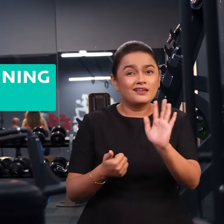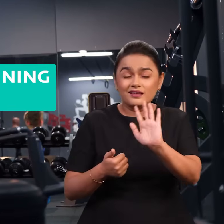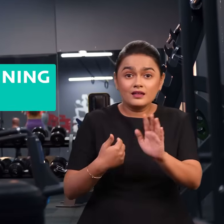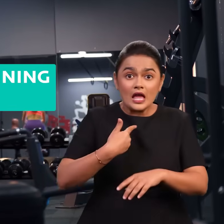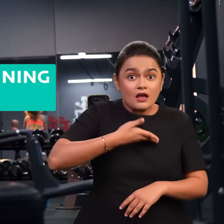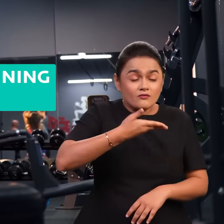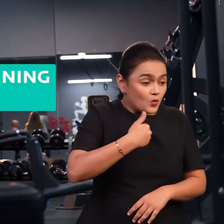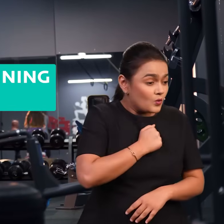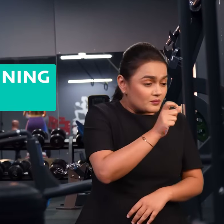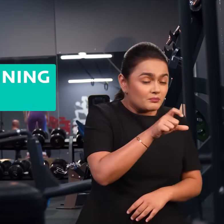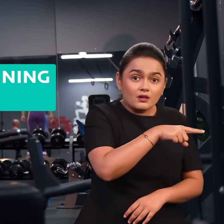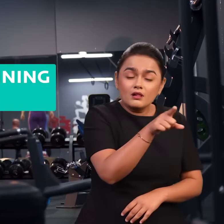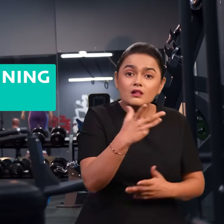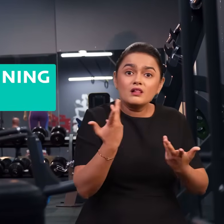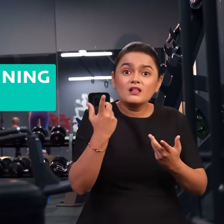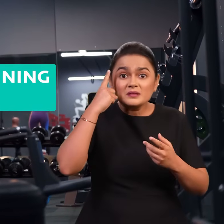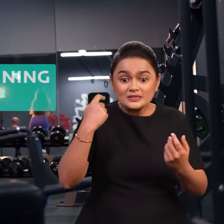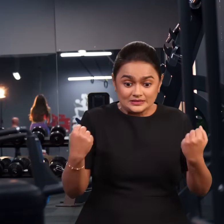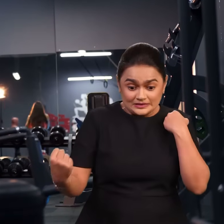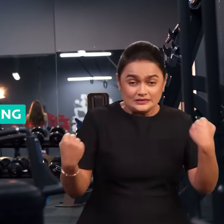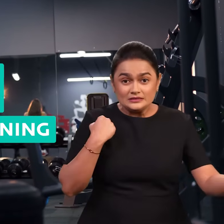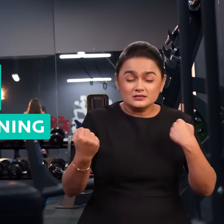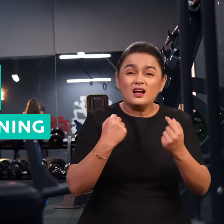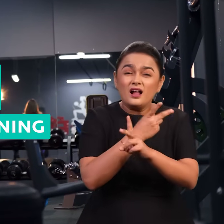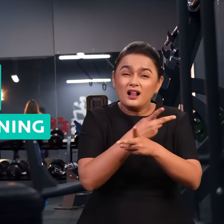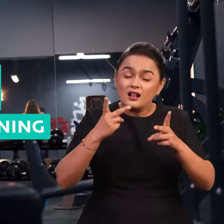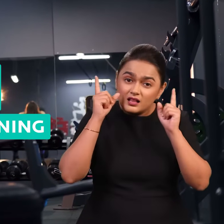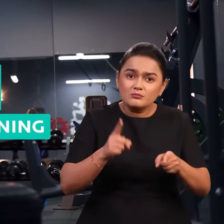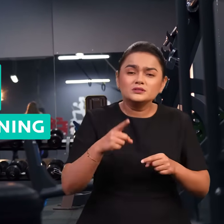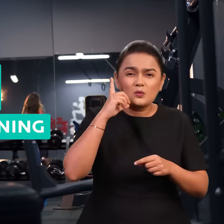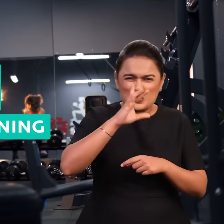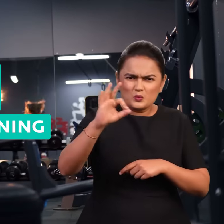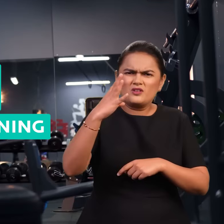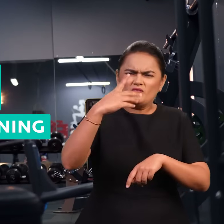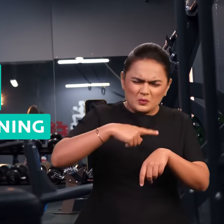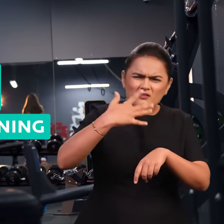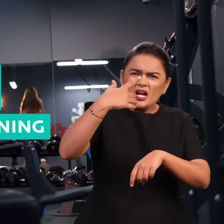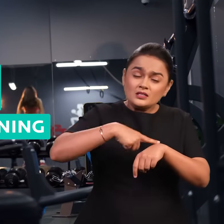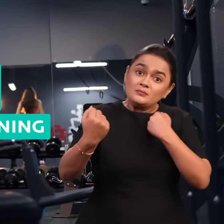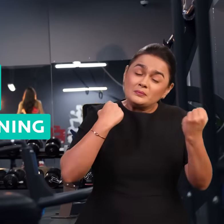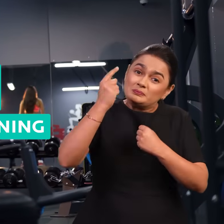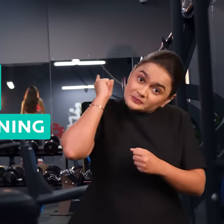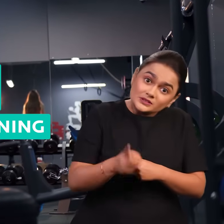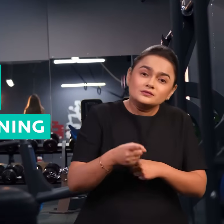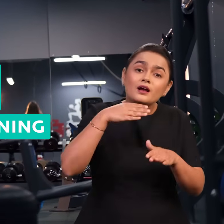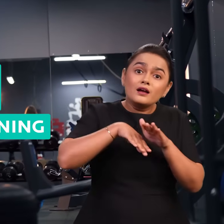What I advise my patient is that you have to do at least 4 to 5 days a week. Muscle training and in muscle training